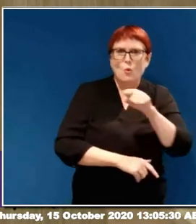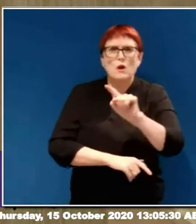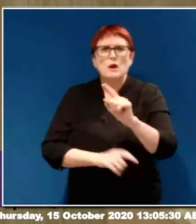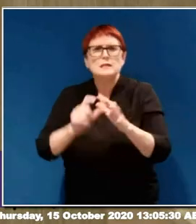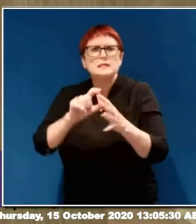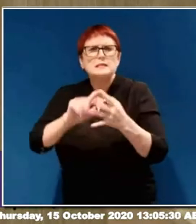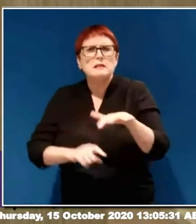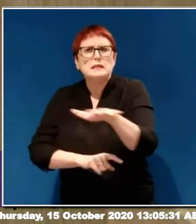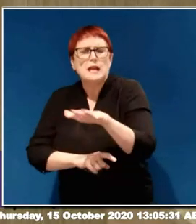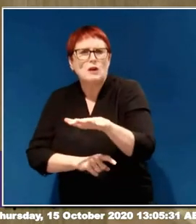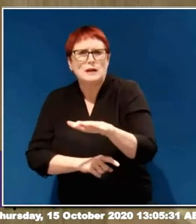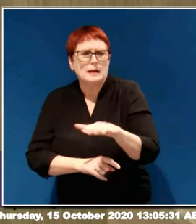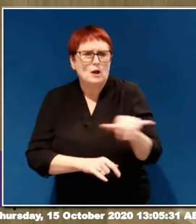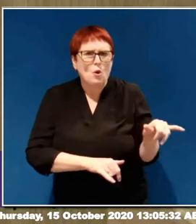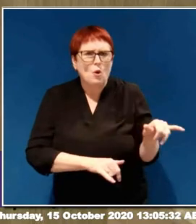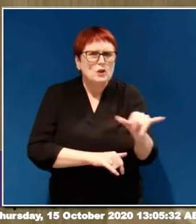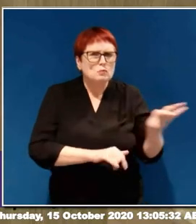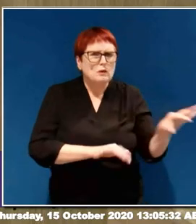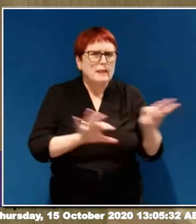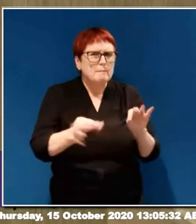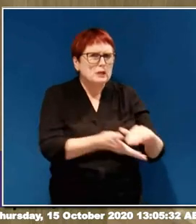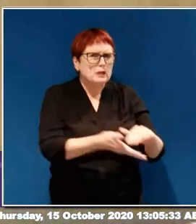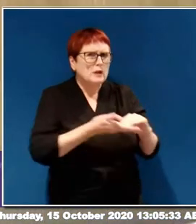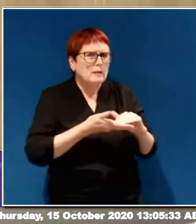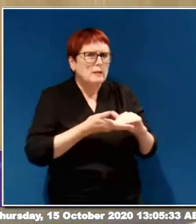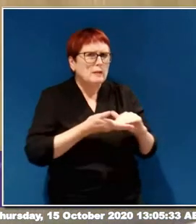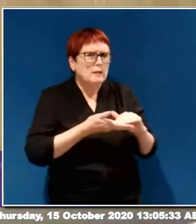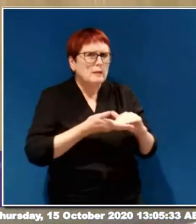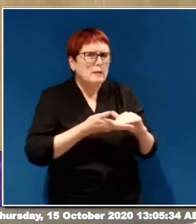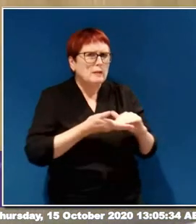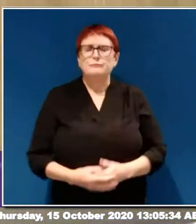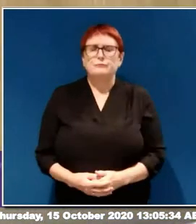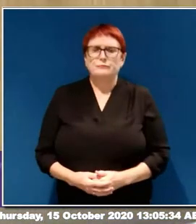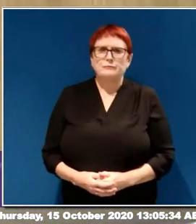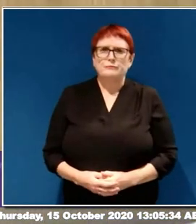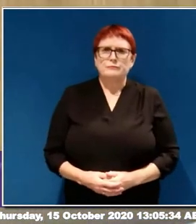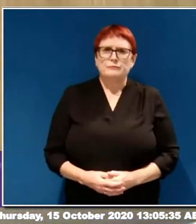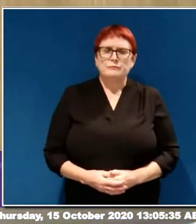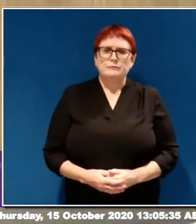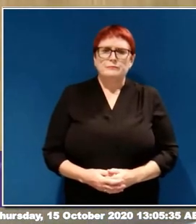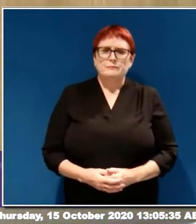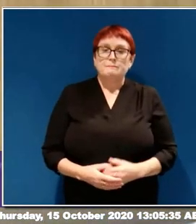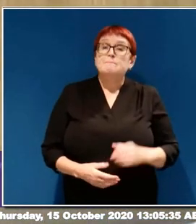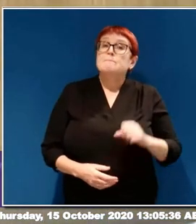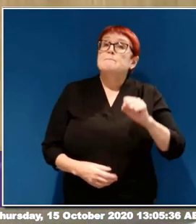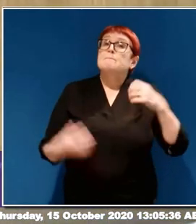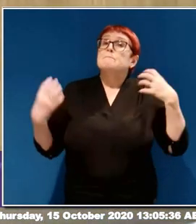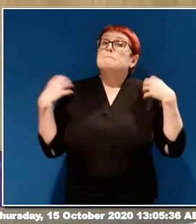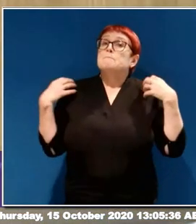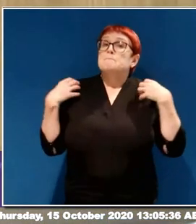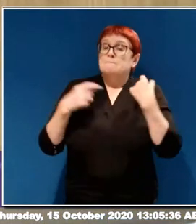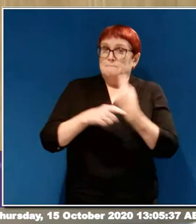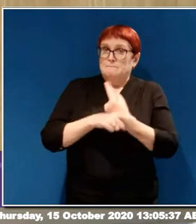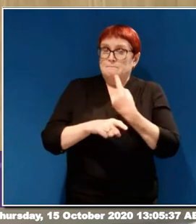Is that what you were asking? Yes, because people who do work in the - in services and